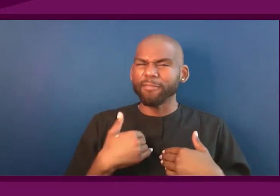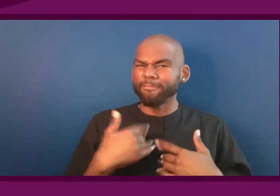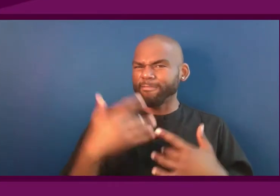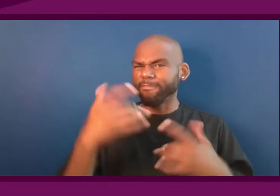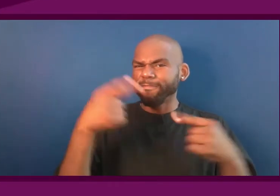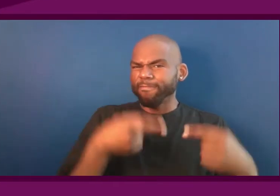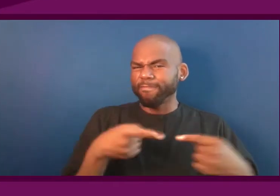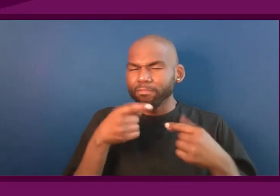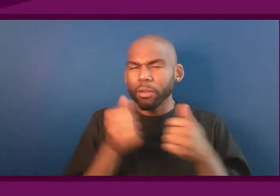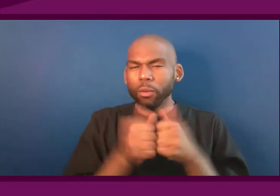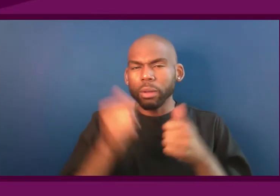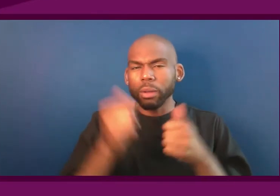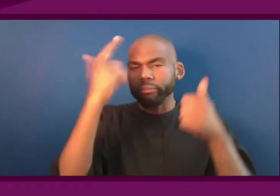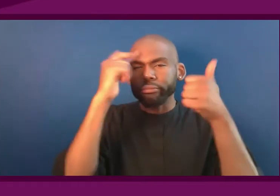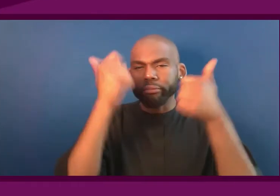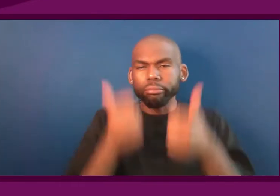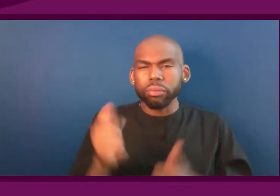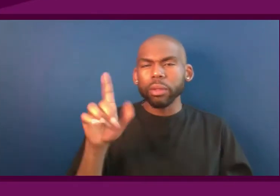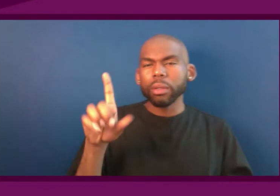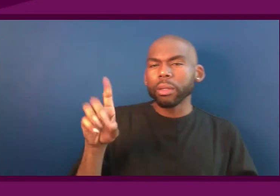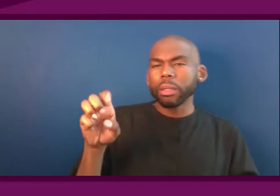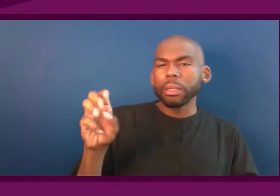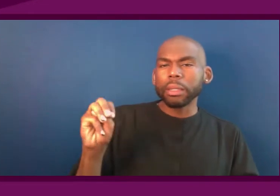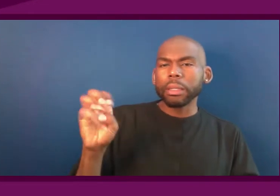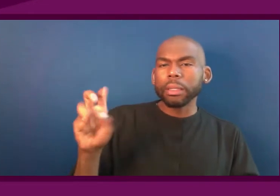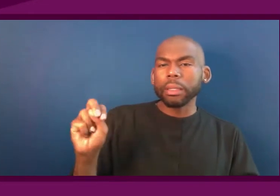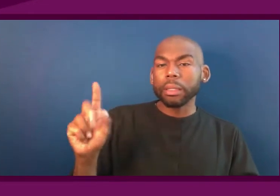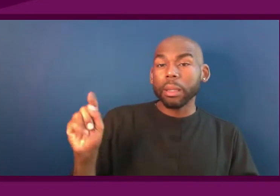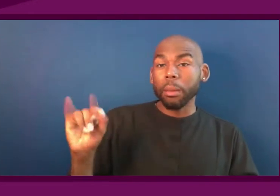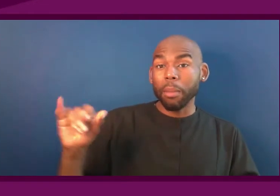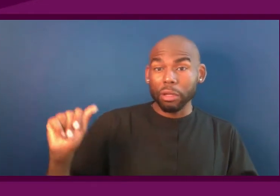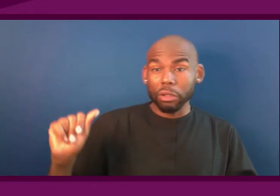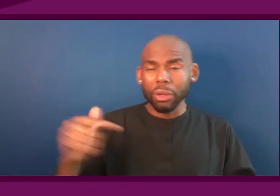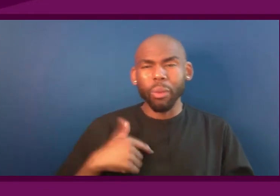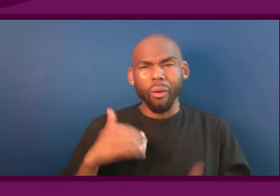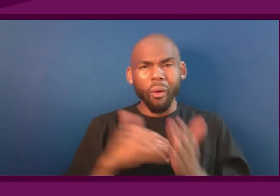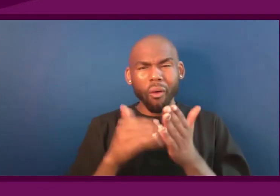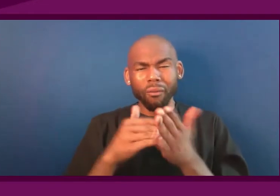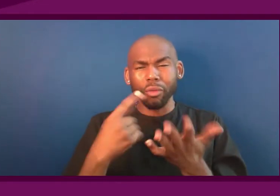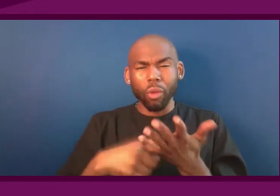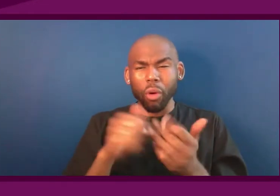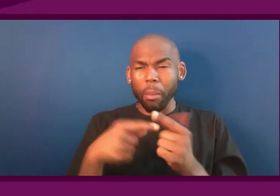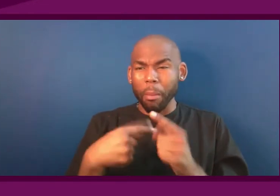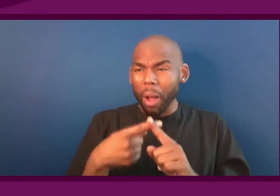think for many of us is, wow, it's intense. So let's be kind to each other and let us be